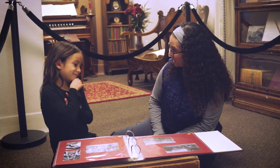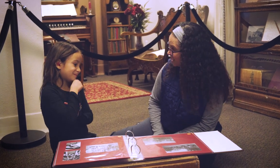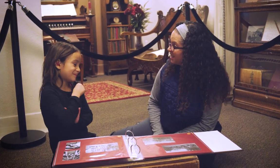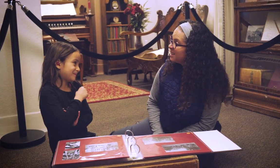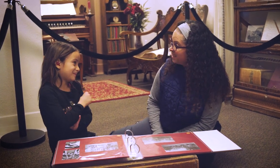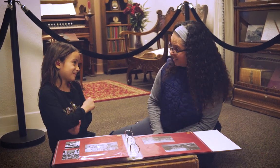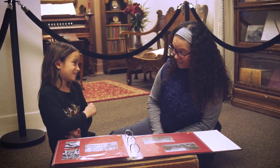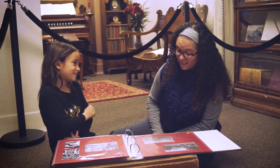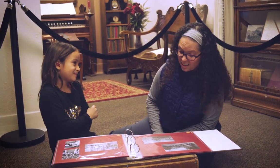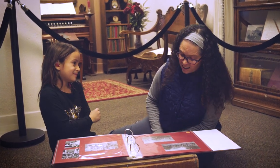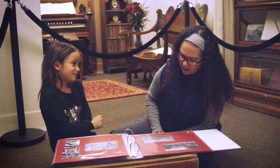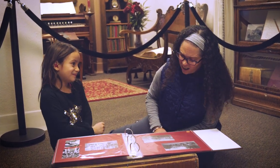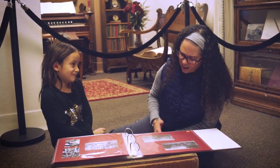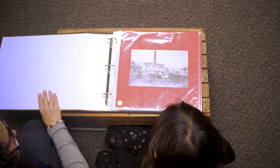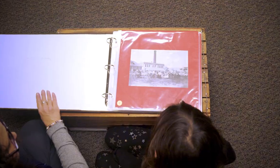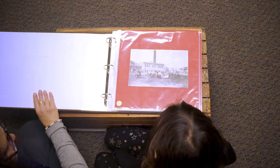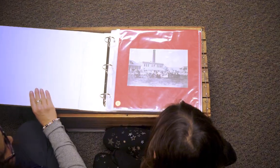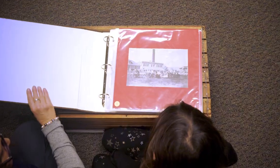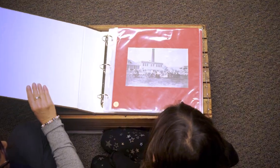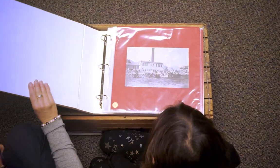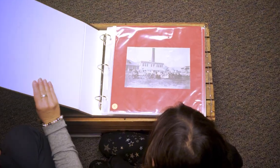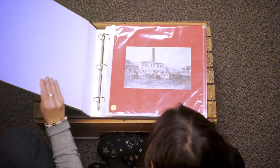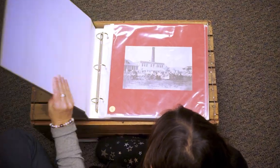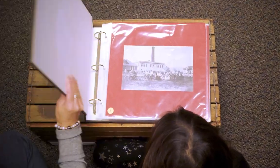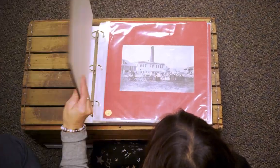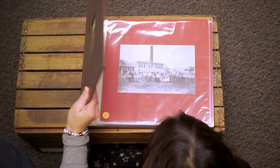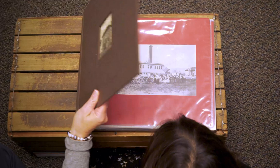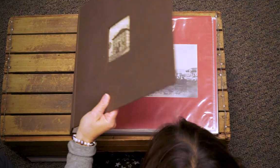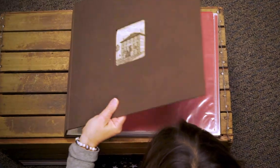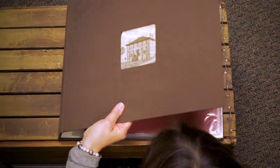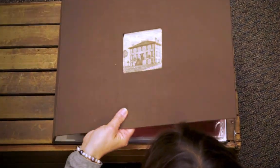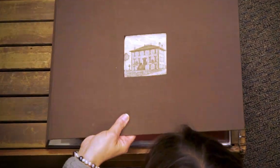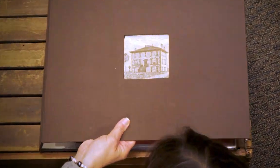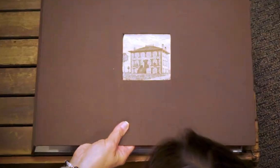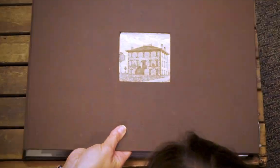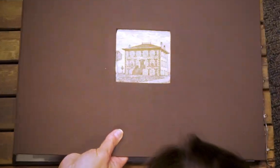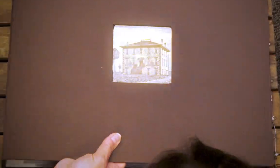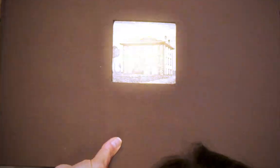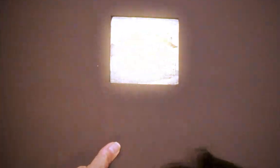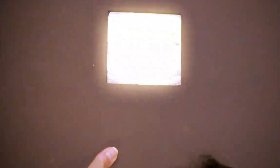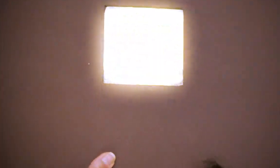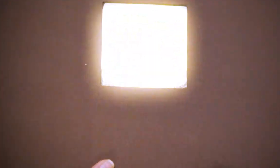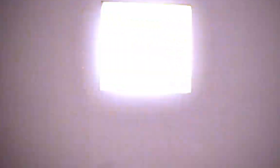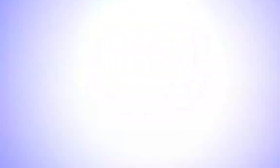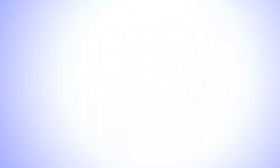It's from a long time ago.